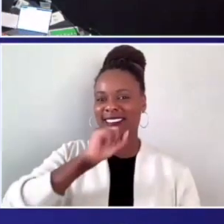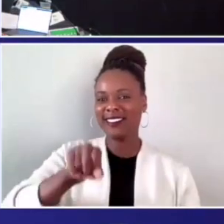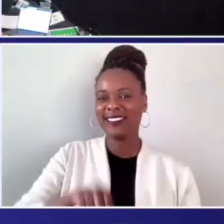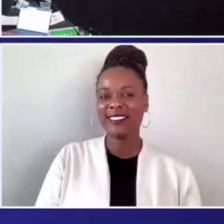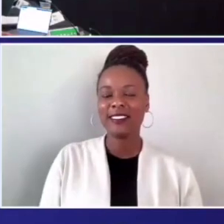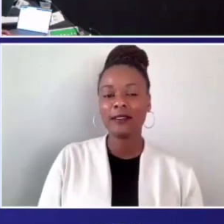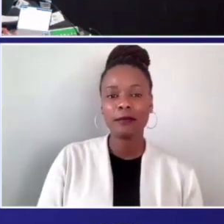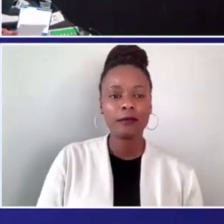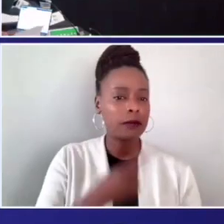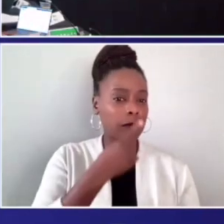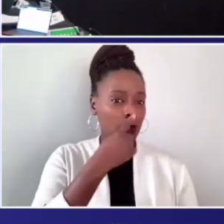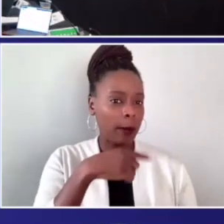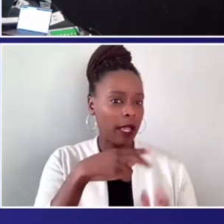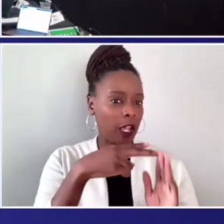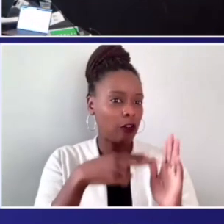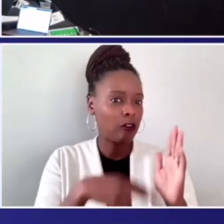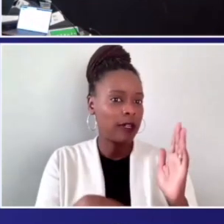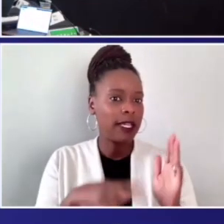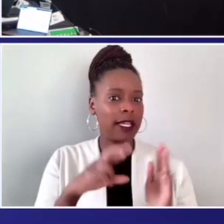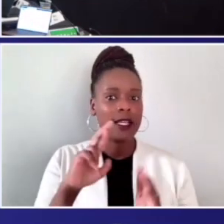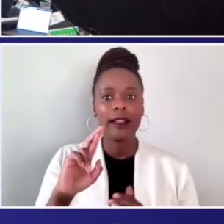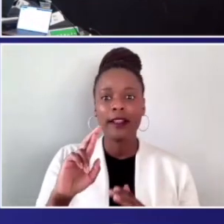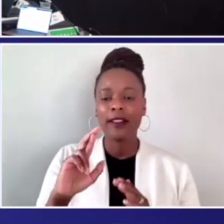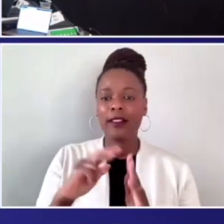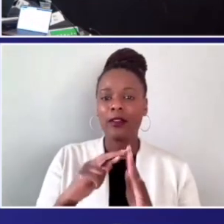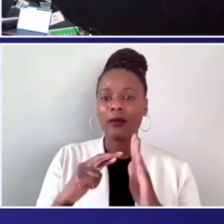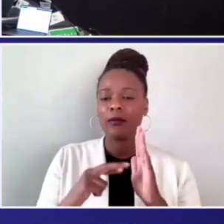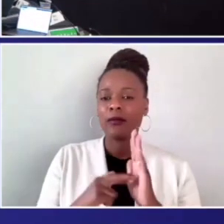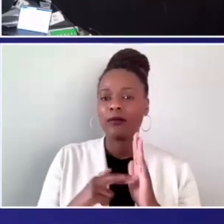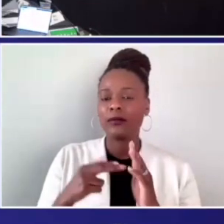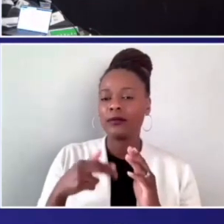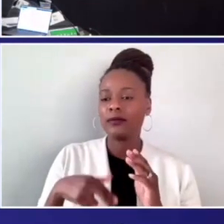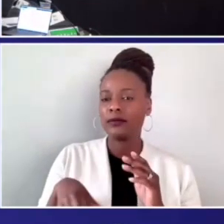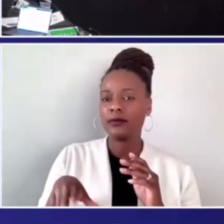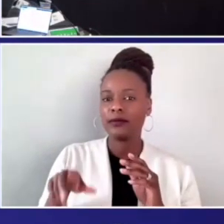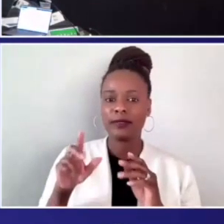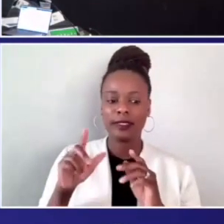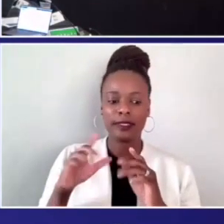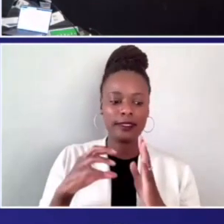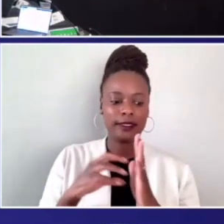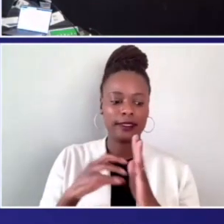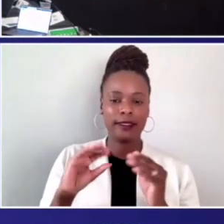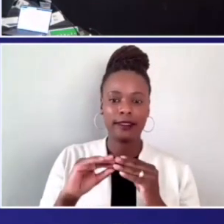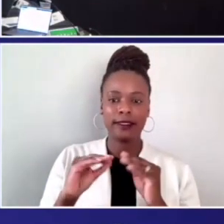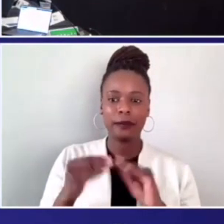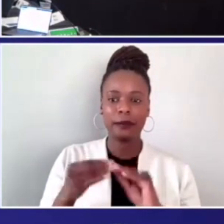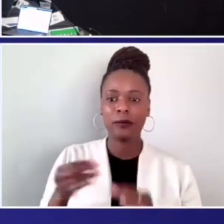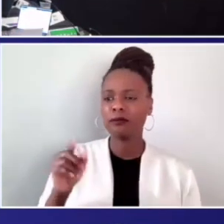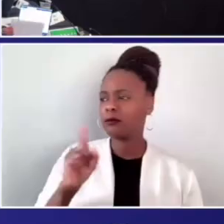Could you read the regulatory text number? Sure. It's 685.102.